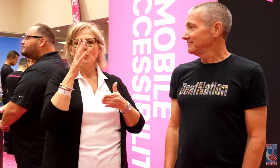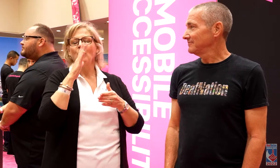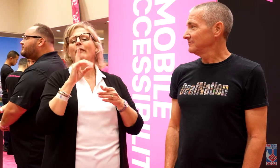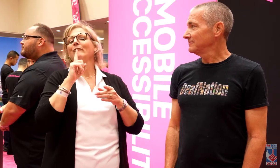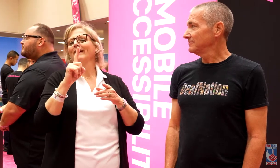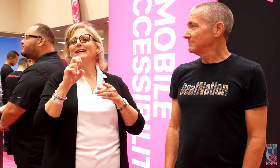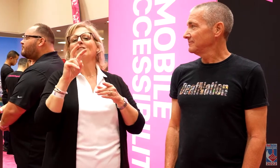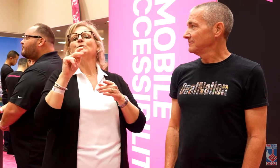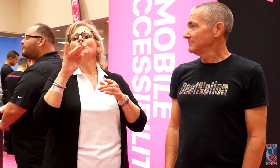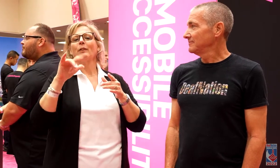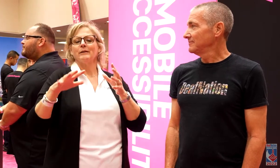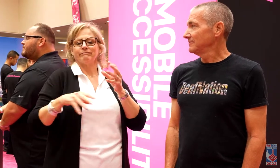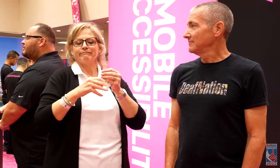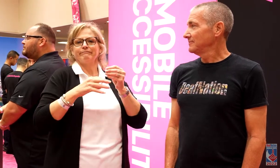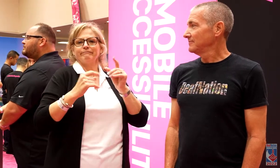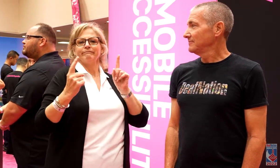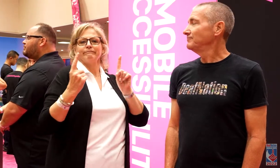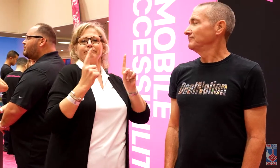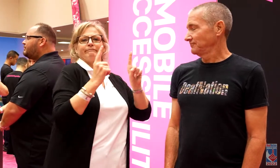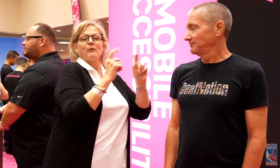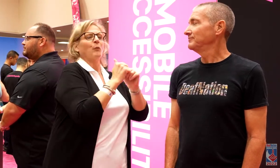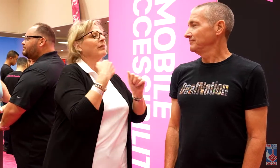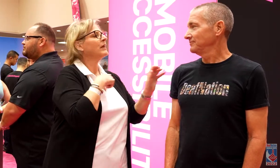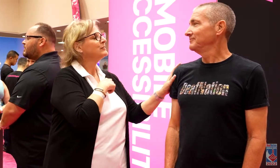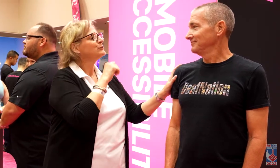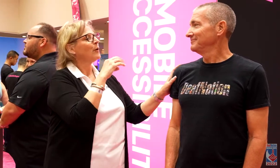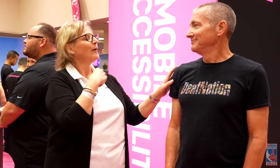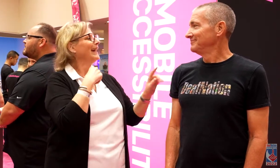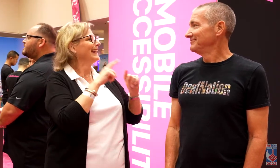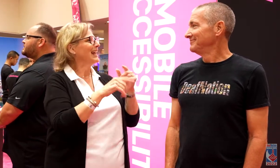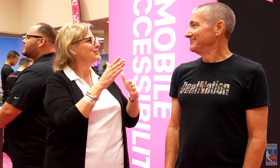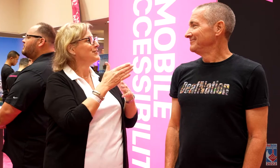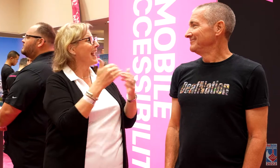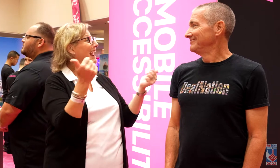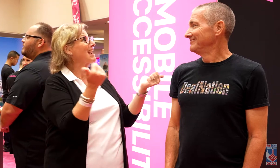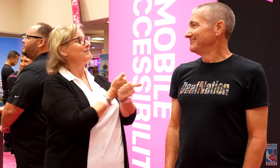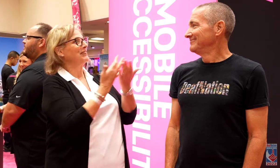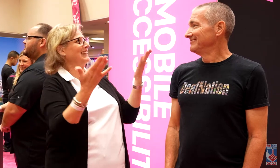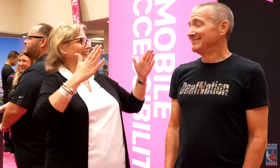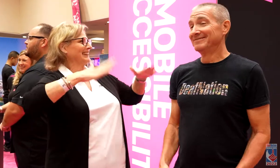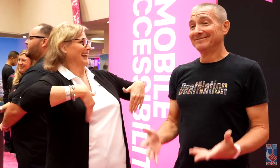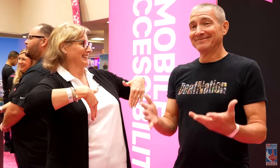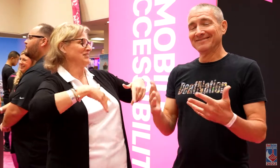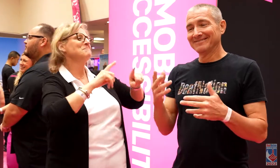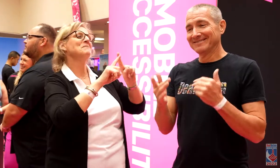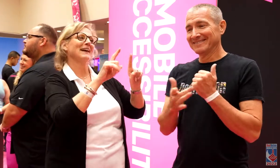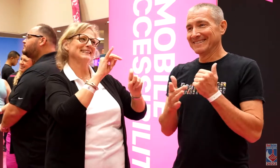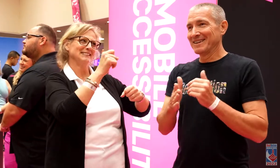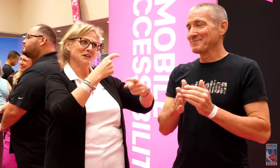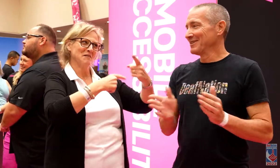you will eventually evolve with us. So I can’t share everything yet but it is coming.